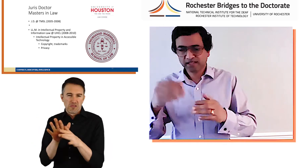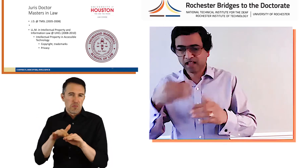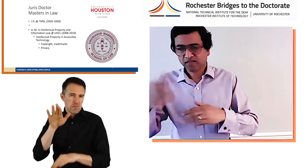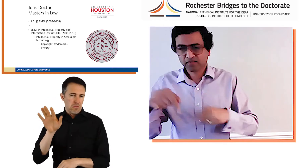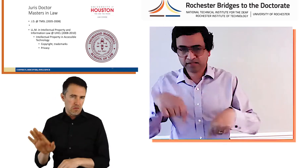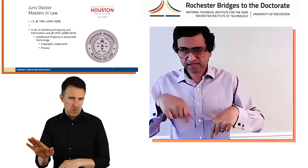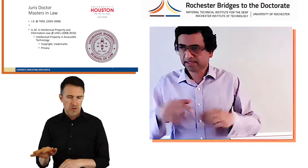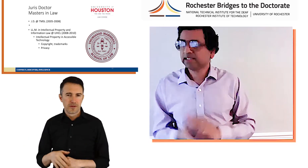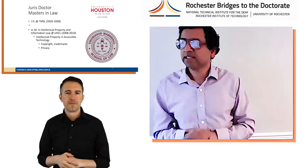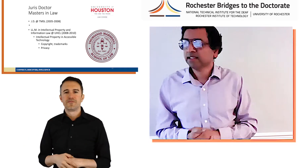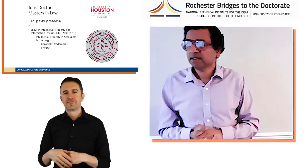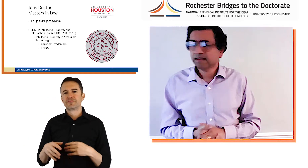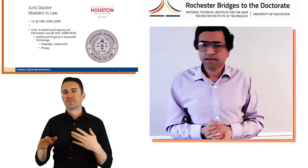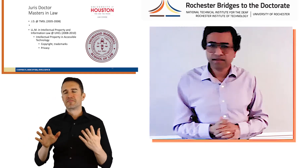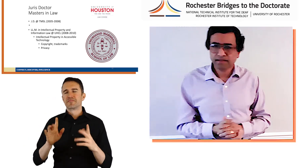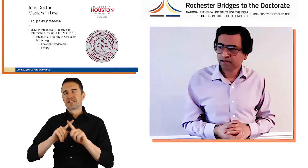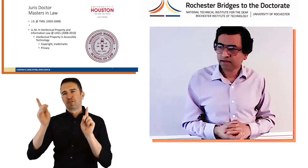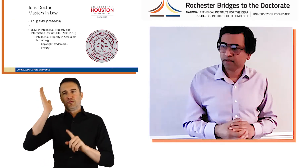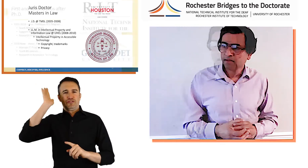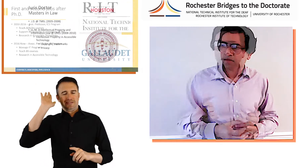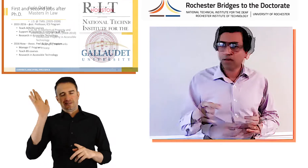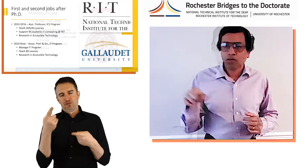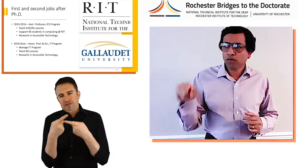accessible technology in the next set of slides that I have.